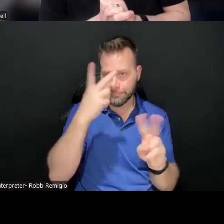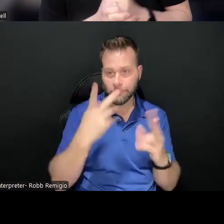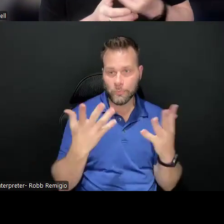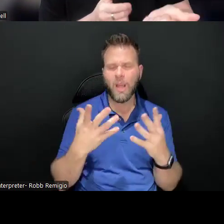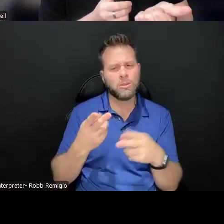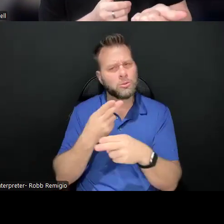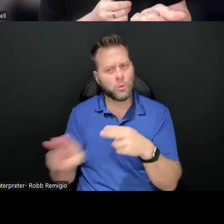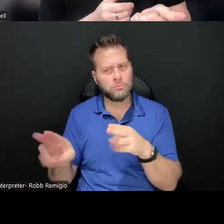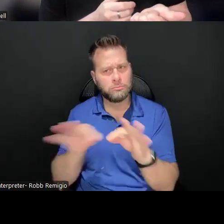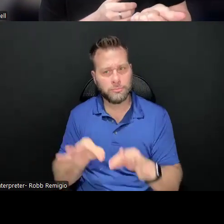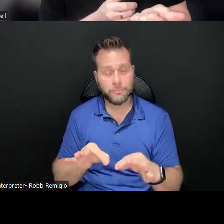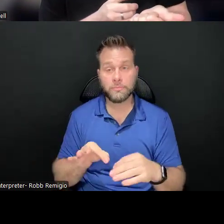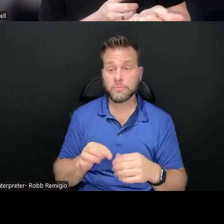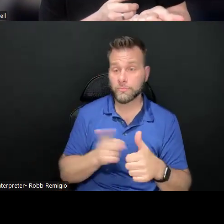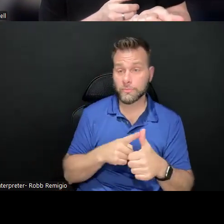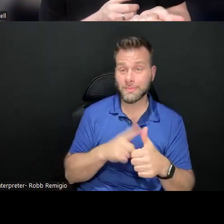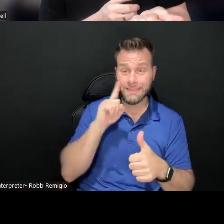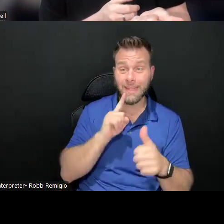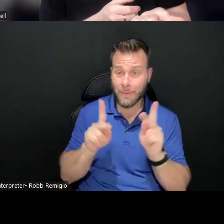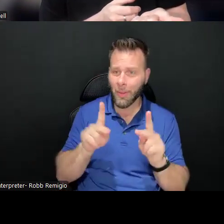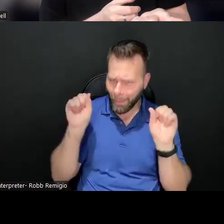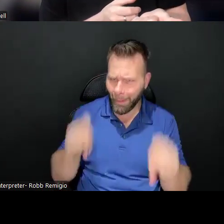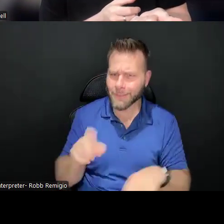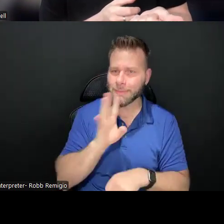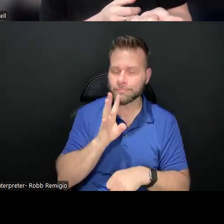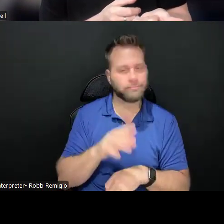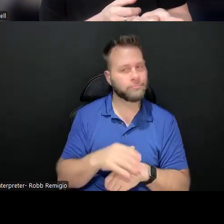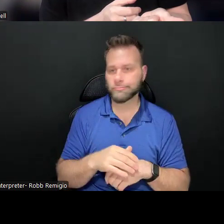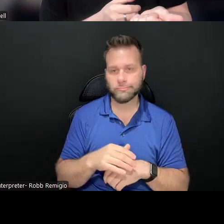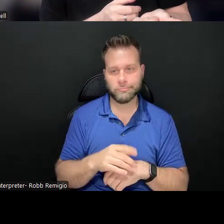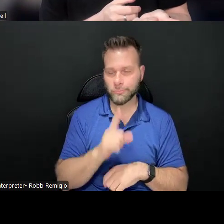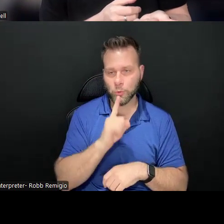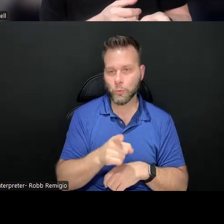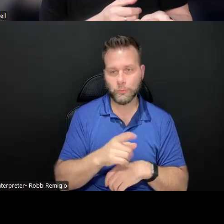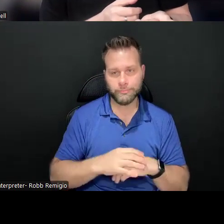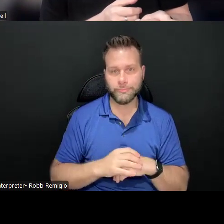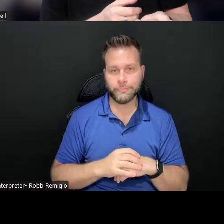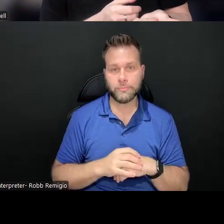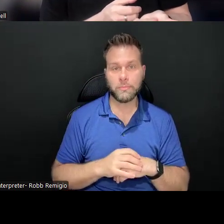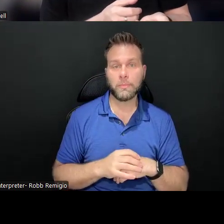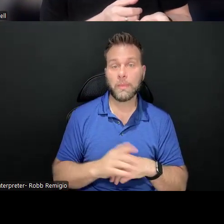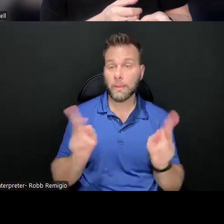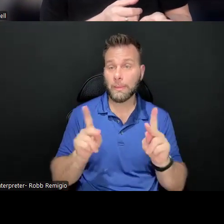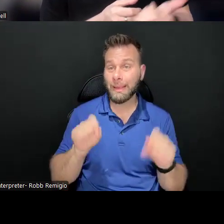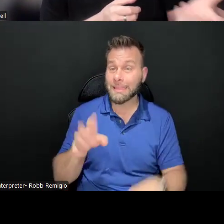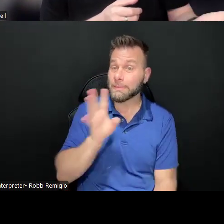I'm going to go through this relatively quickly. One is, Deaf people can't Which is not true. Deaf people can speak.